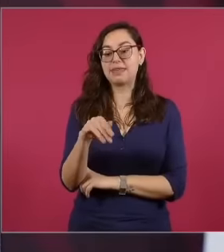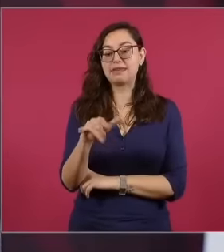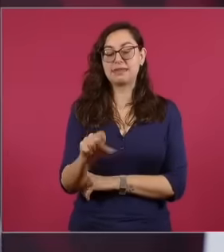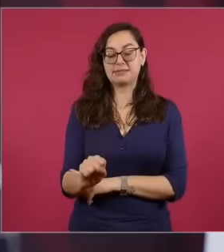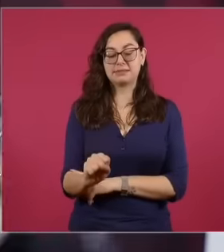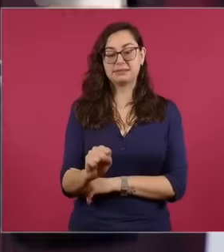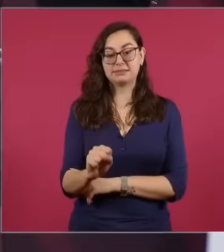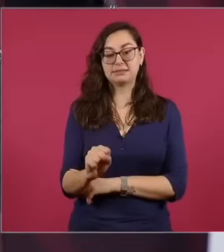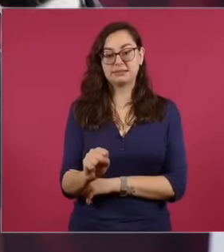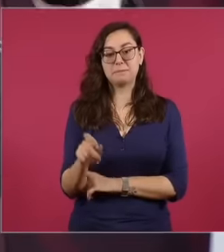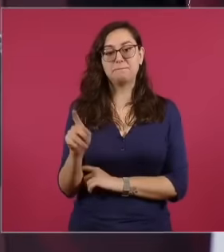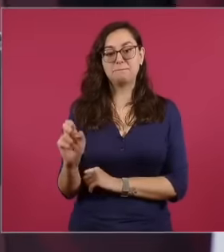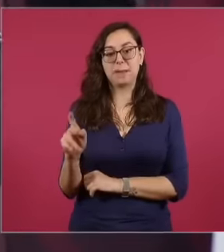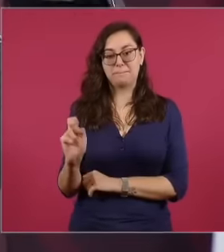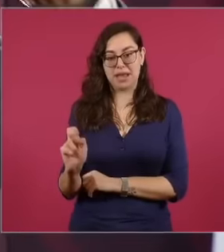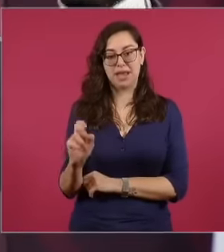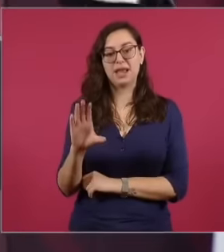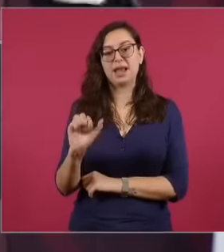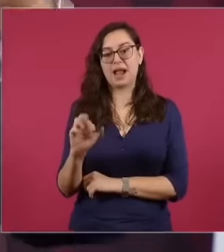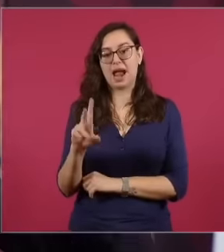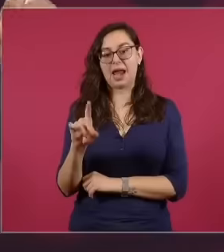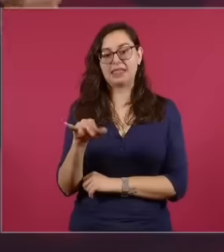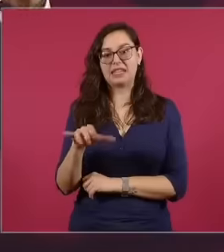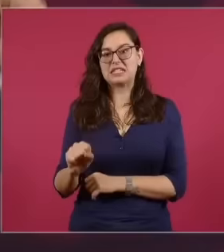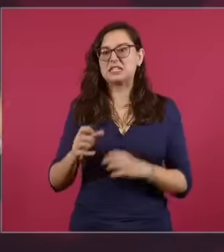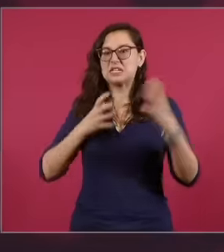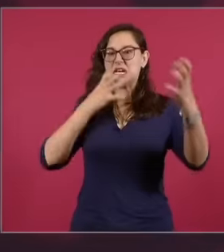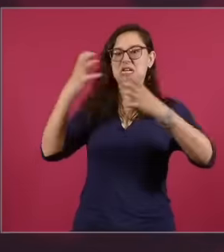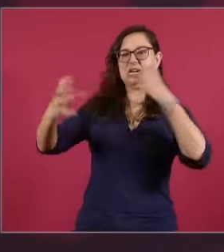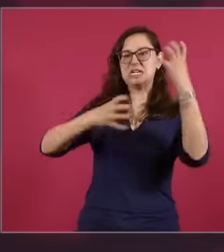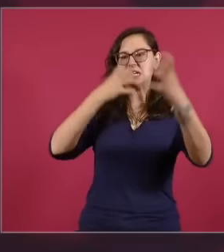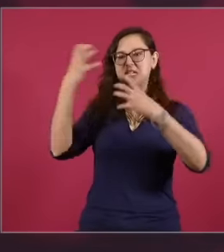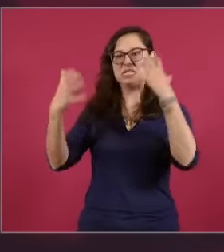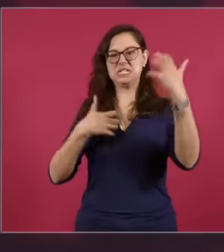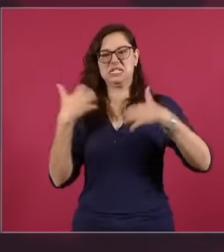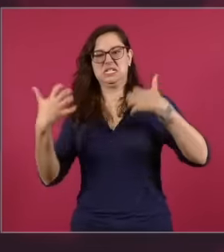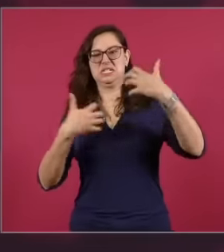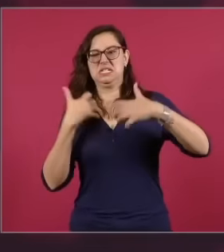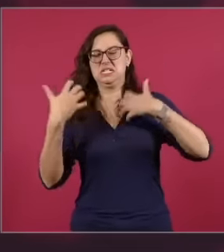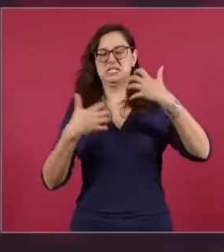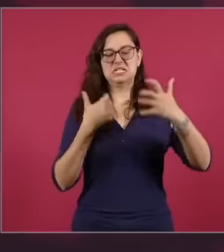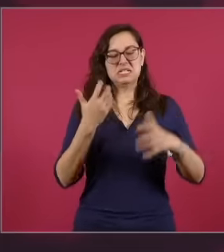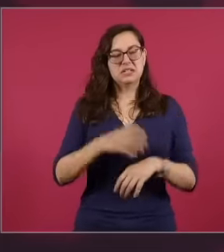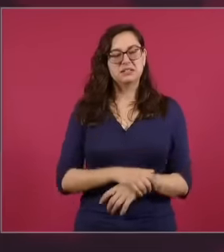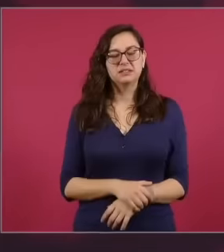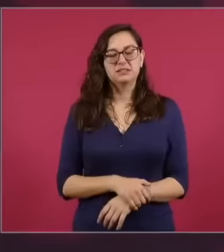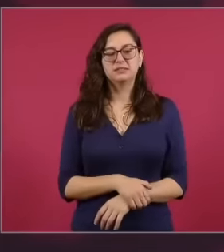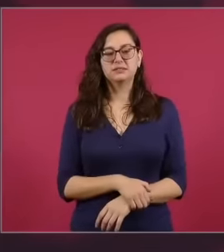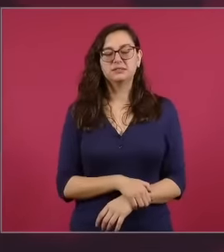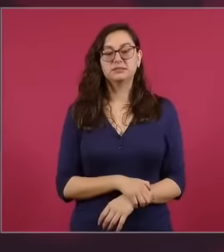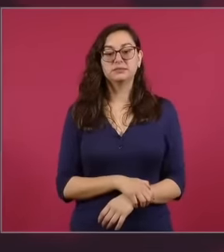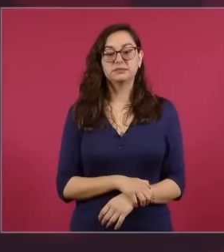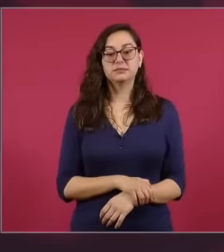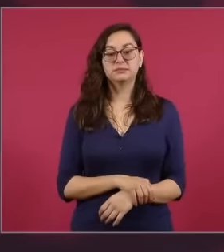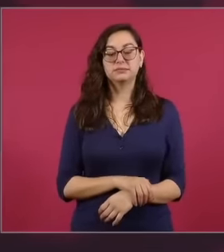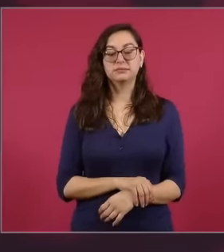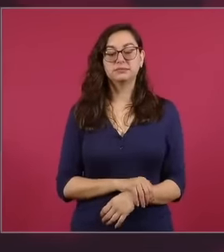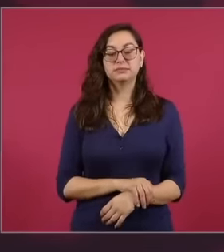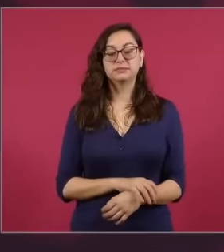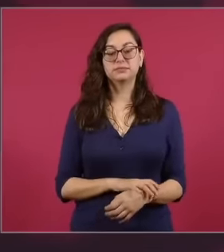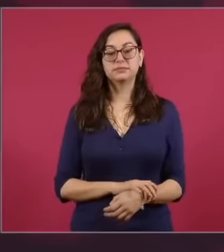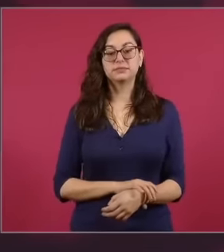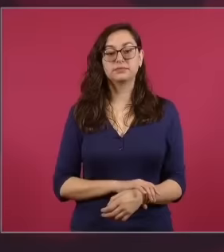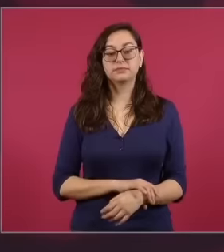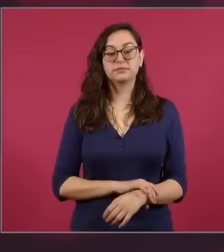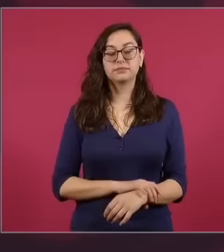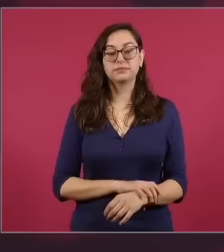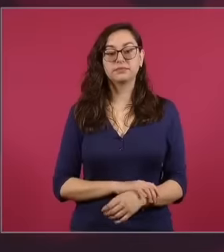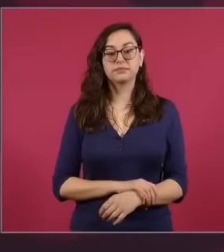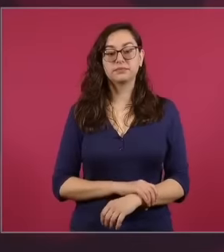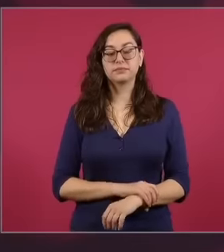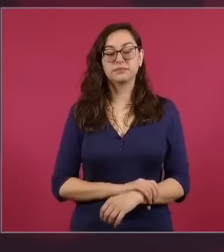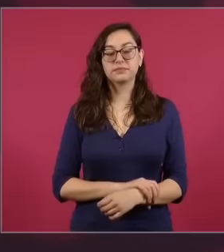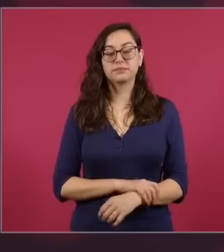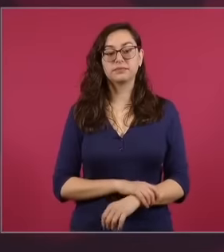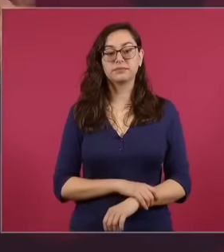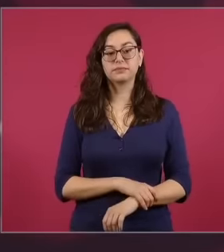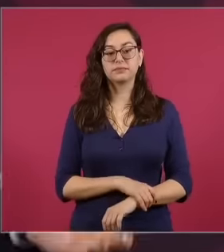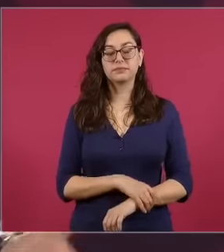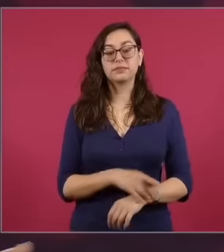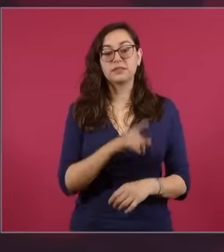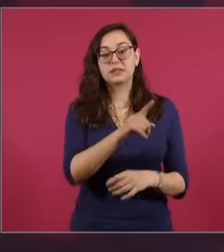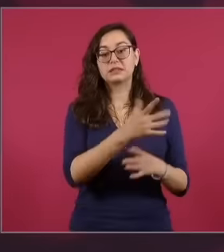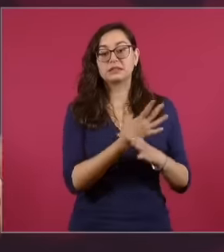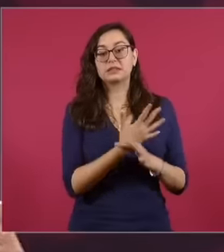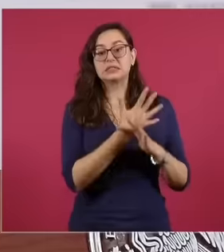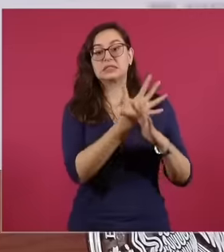who shouts there like a town crier uh he just said I already stole the eagle from the